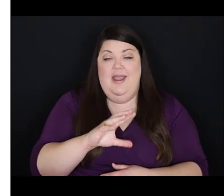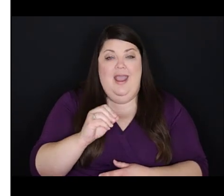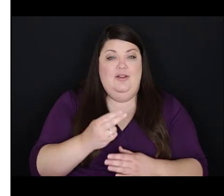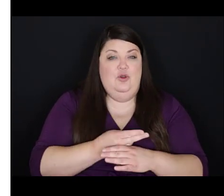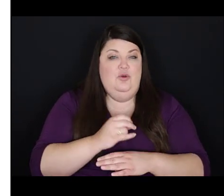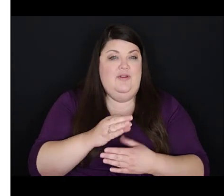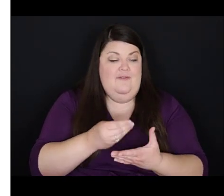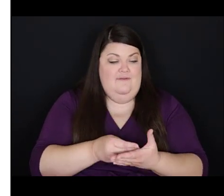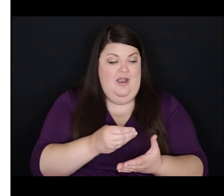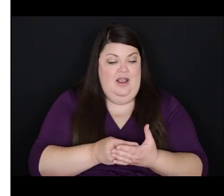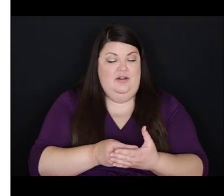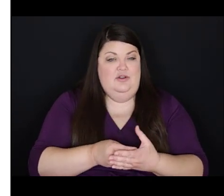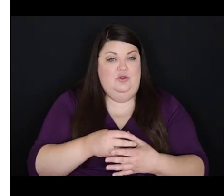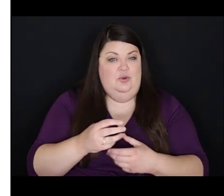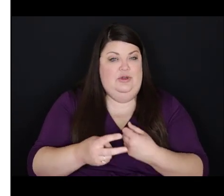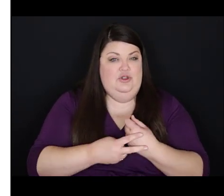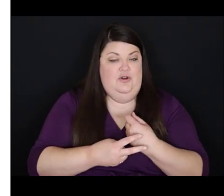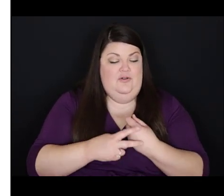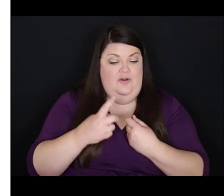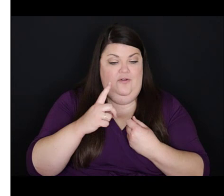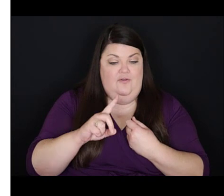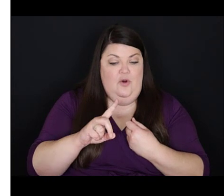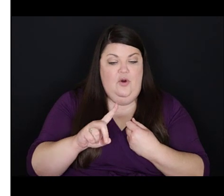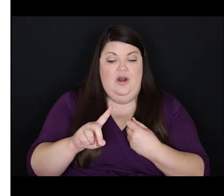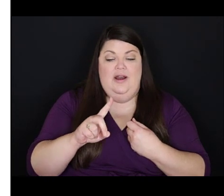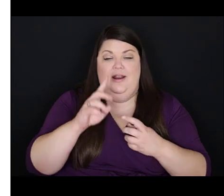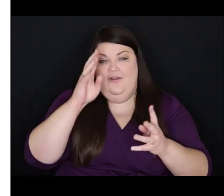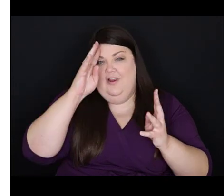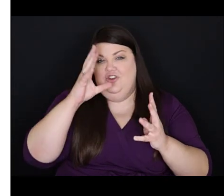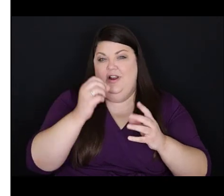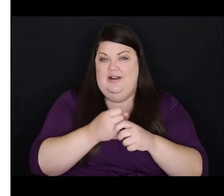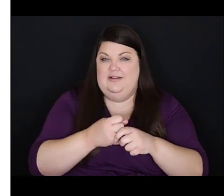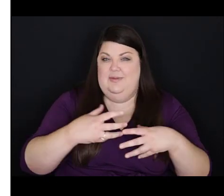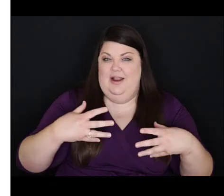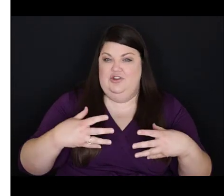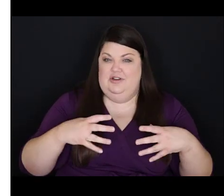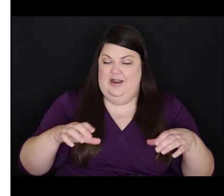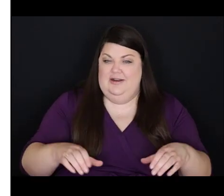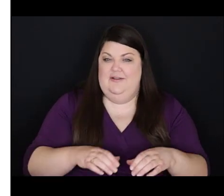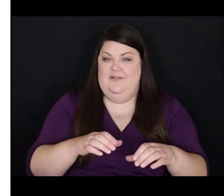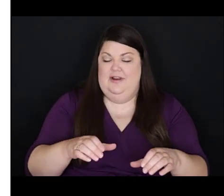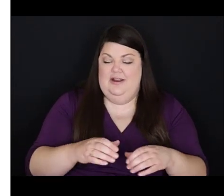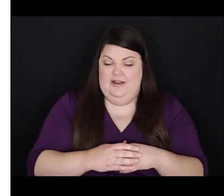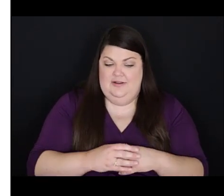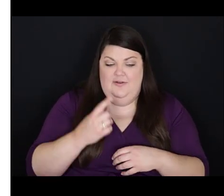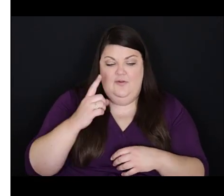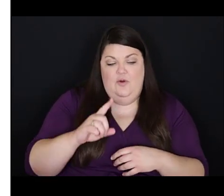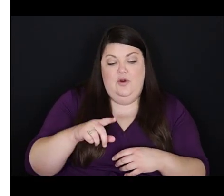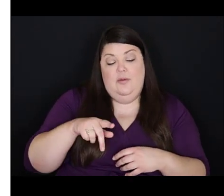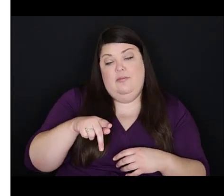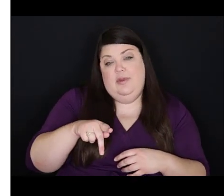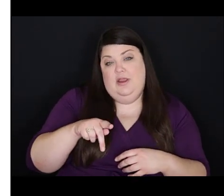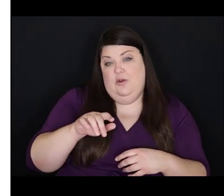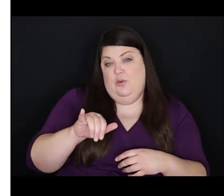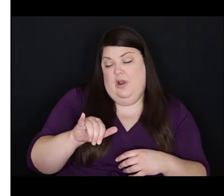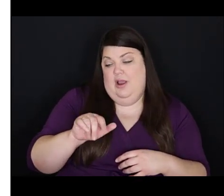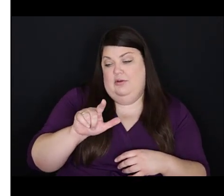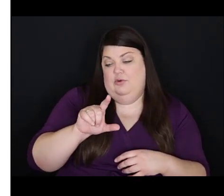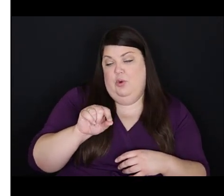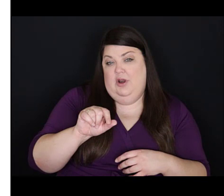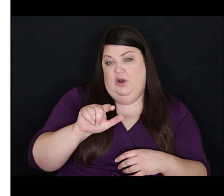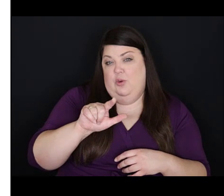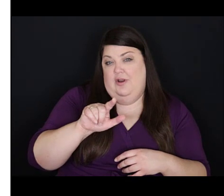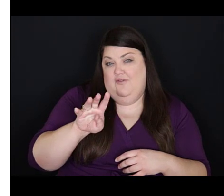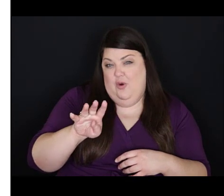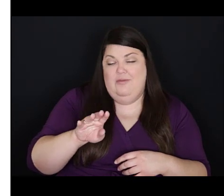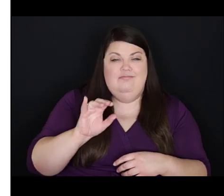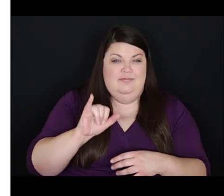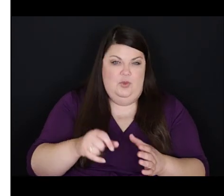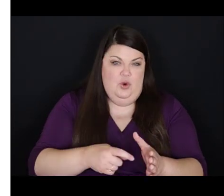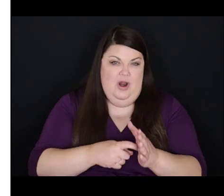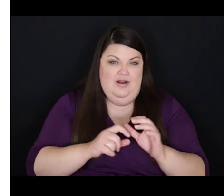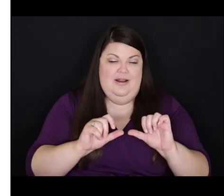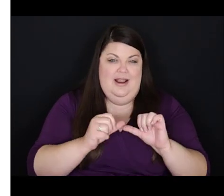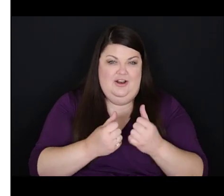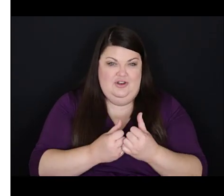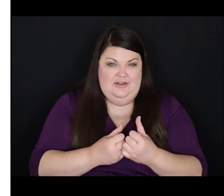reserved for innovation and expansion activities. For PY 2024, this will require agencies to look